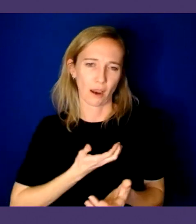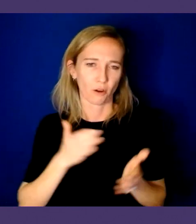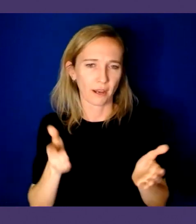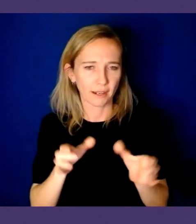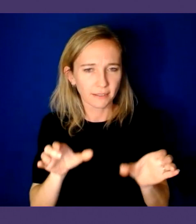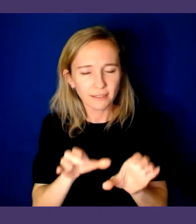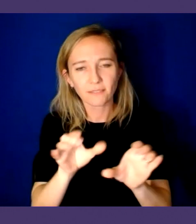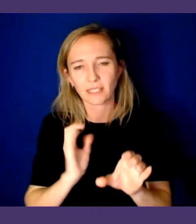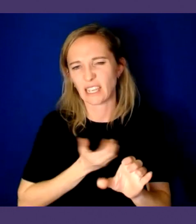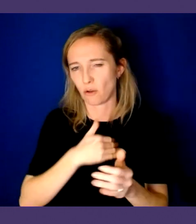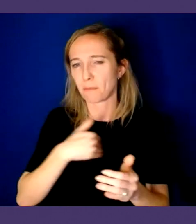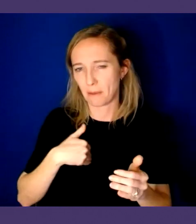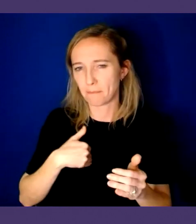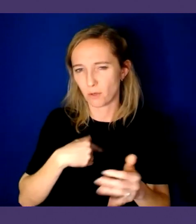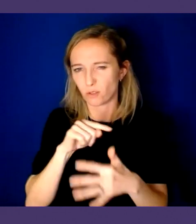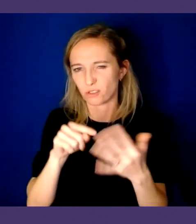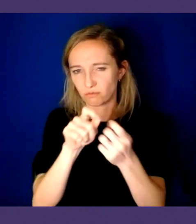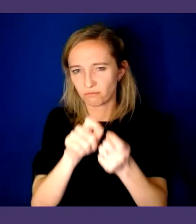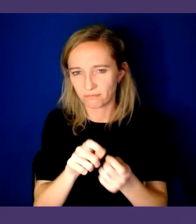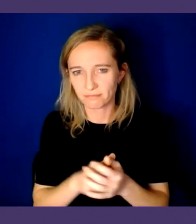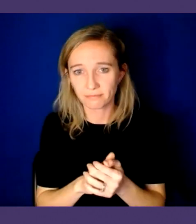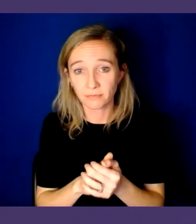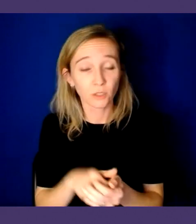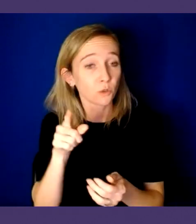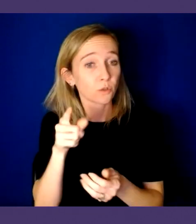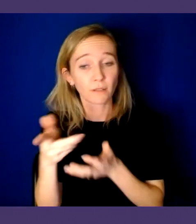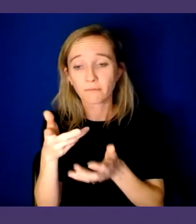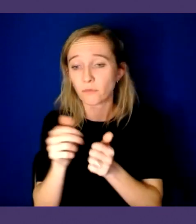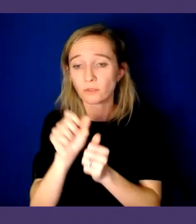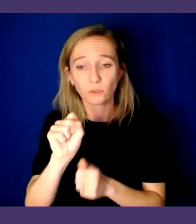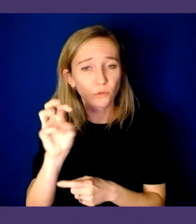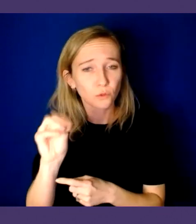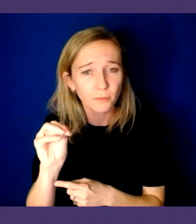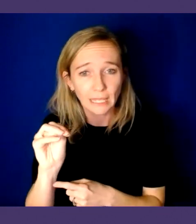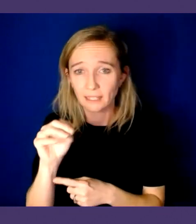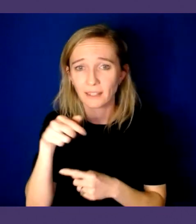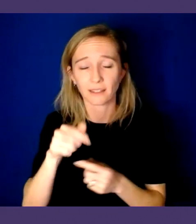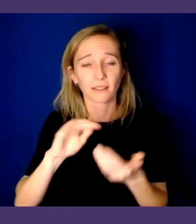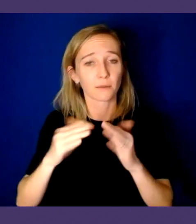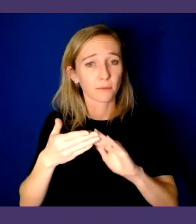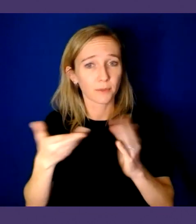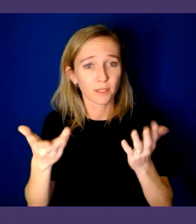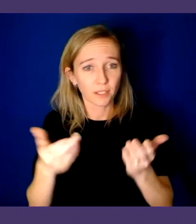You can engage with our communities on social media. You can participate in our free webinar offerings.